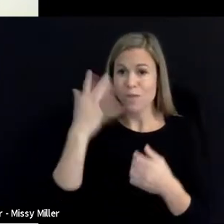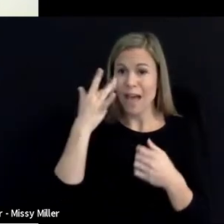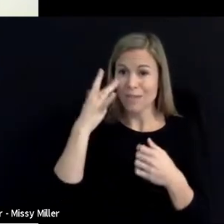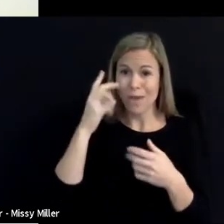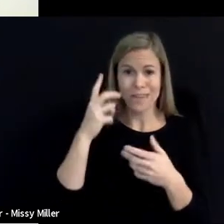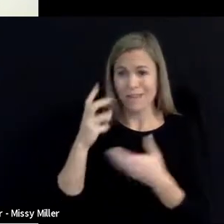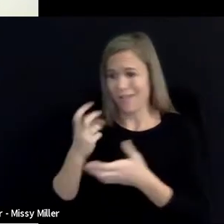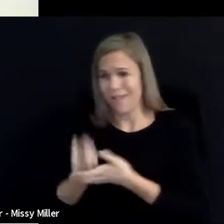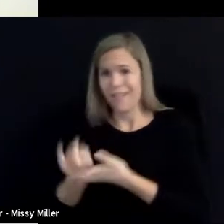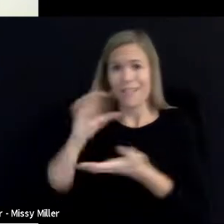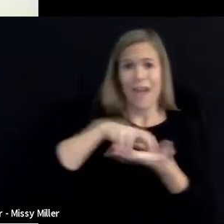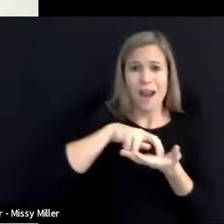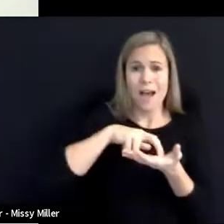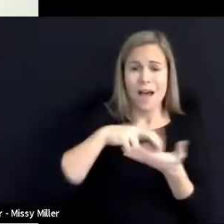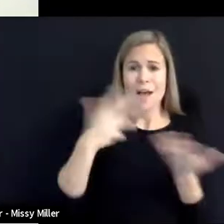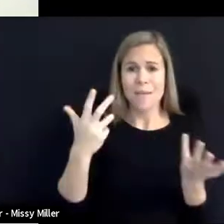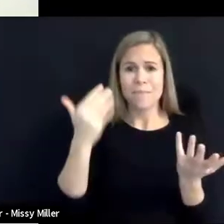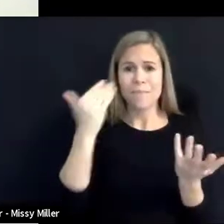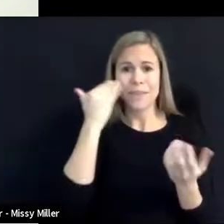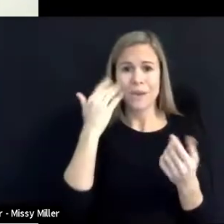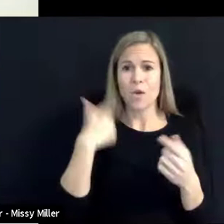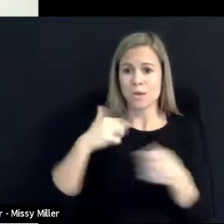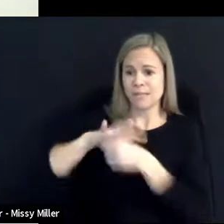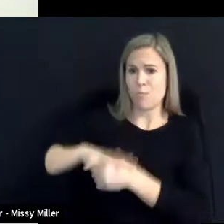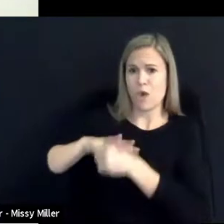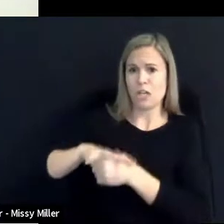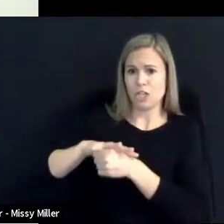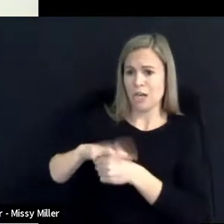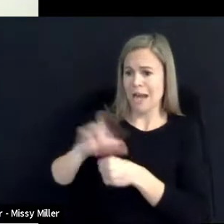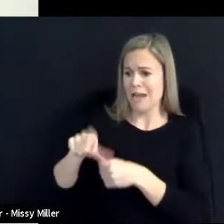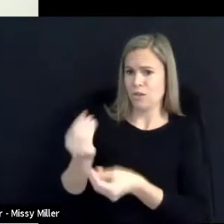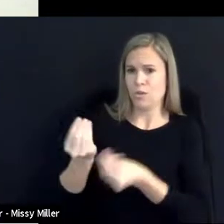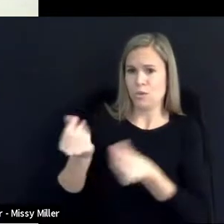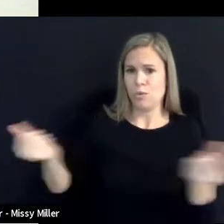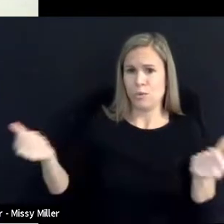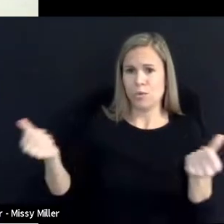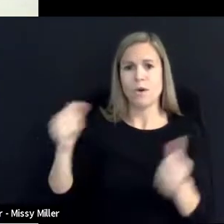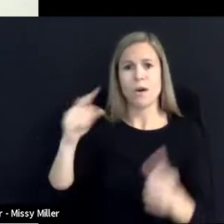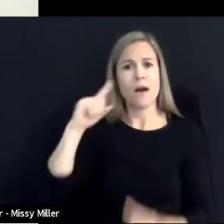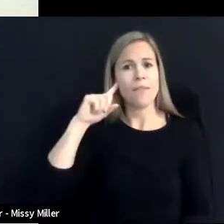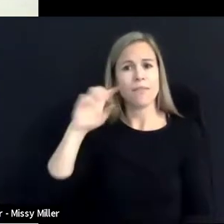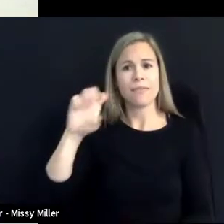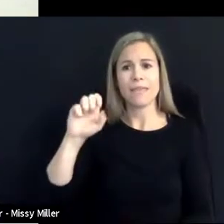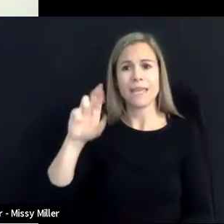because sitting up would leave the pressure on the eardrum. When you're in pain, you don't wanna explore the environment